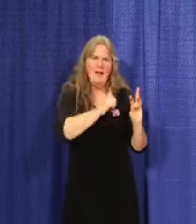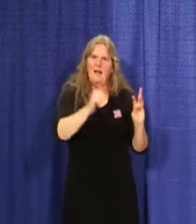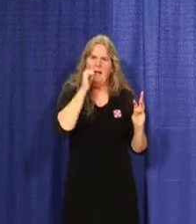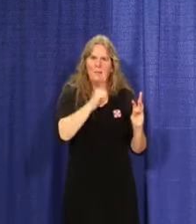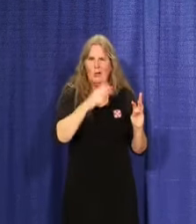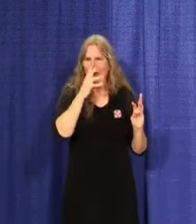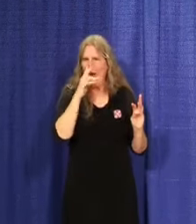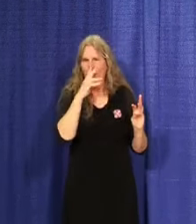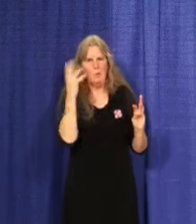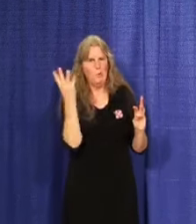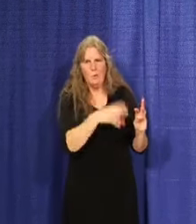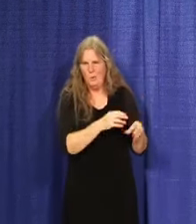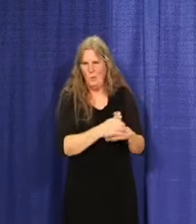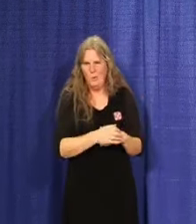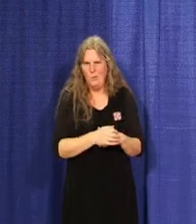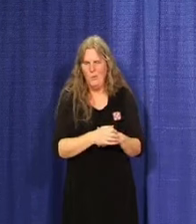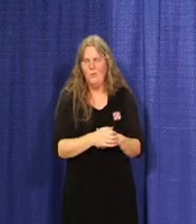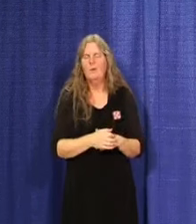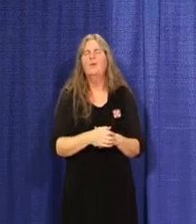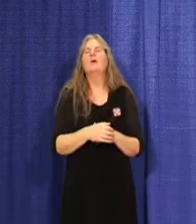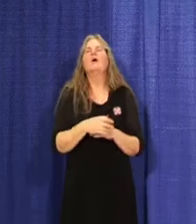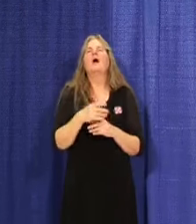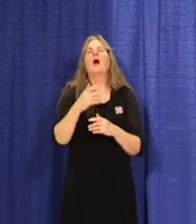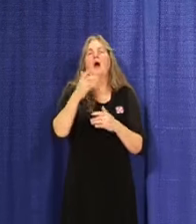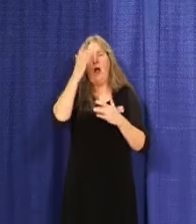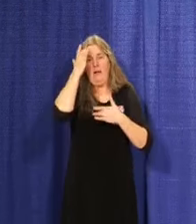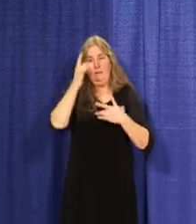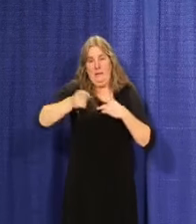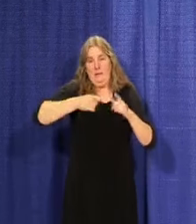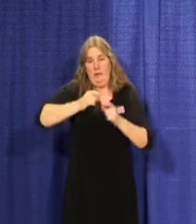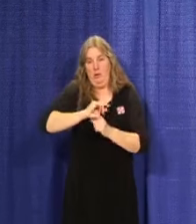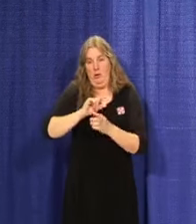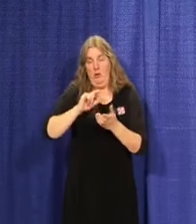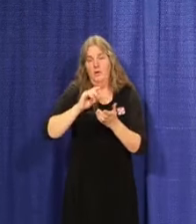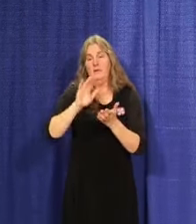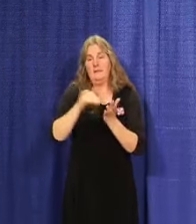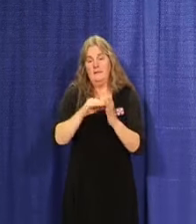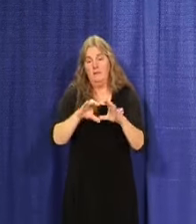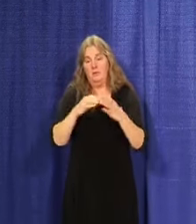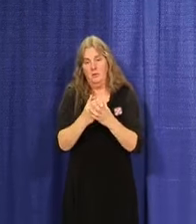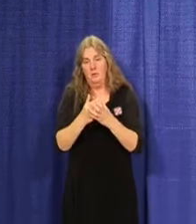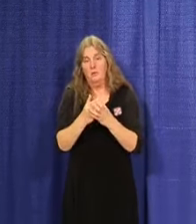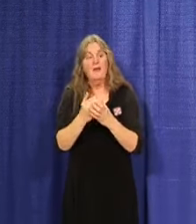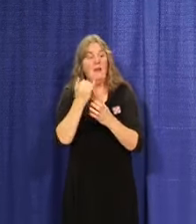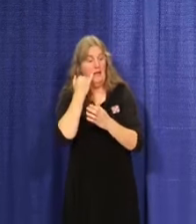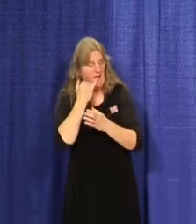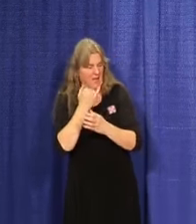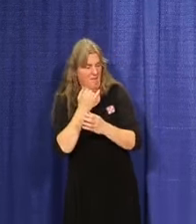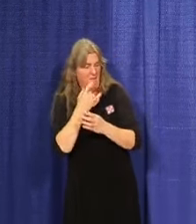Through YCDC and our community nursing, we will notify individuals who maybe at risk of